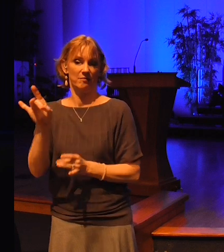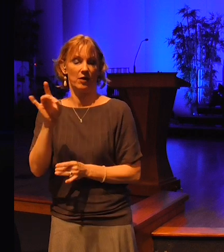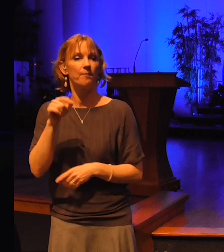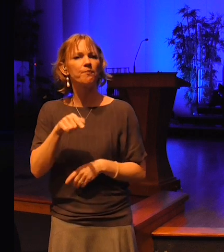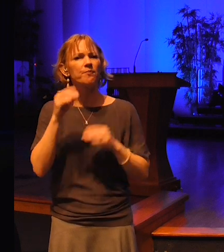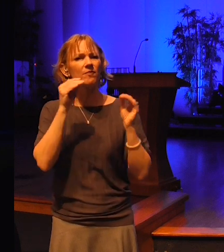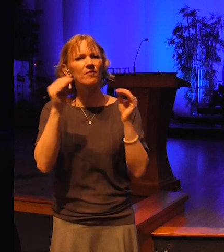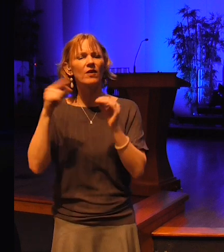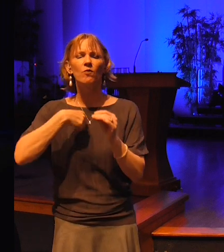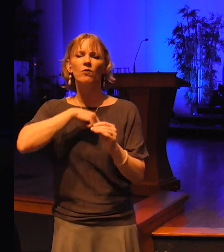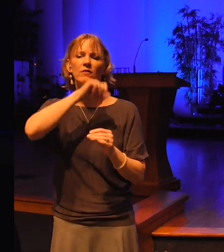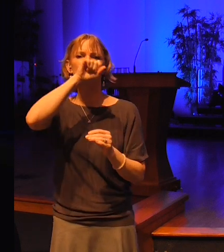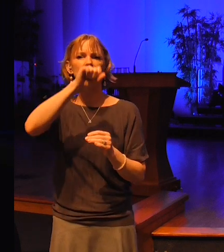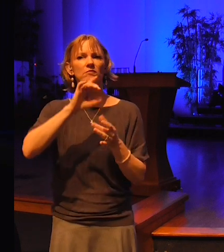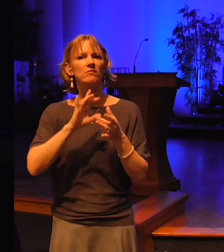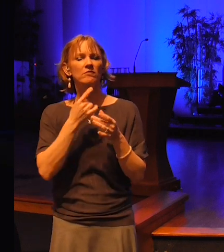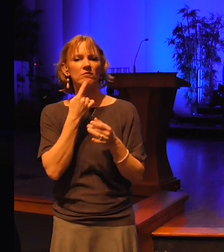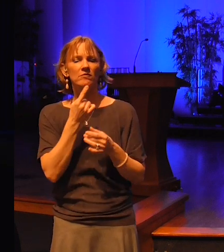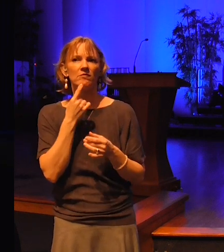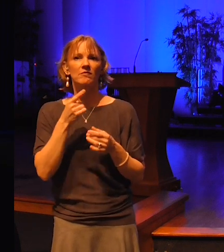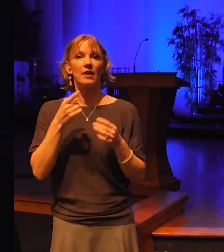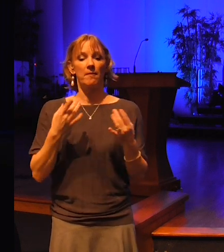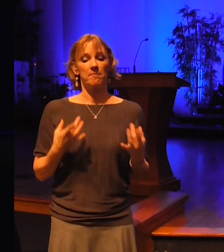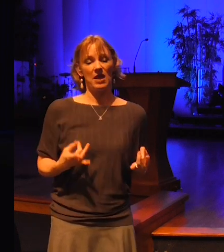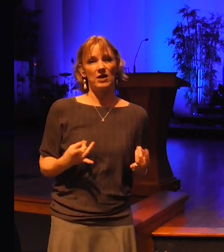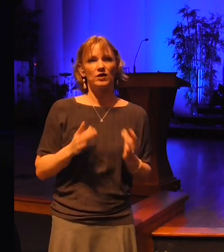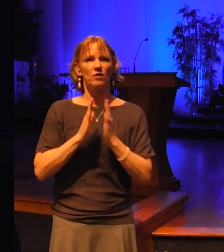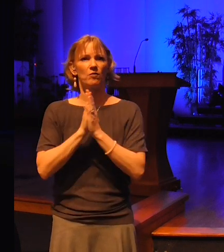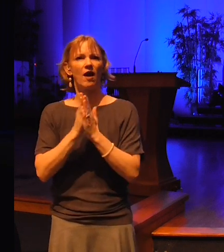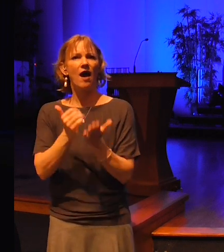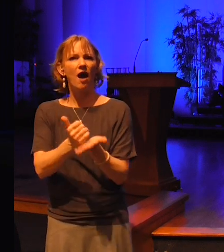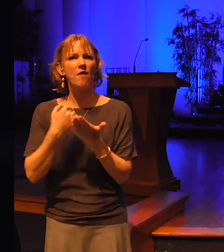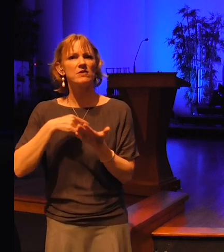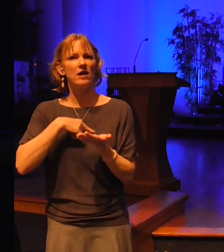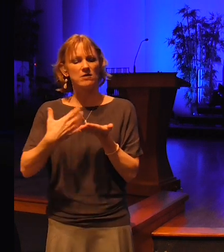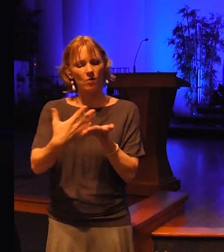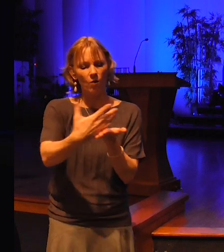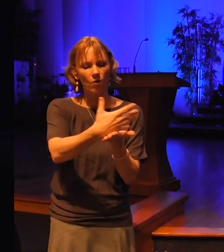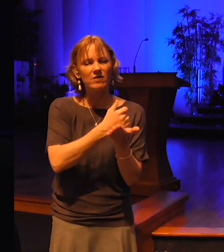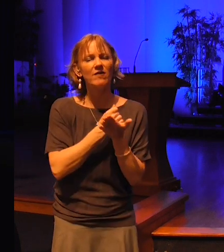it's meditation and prayer that helps us cultivate a consciousness of divinity in our lives so that